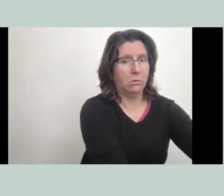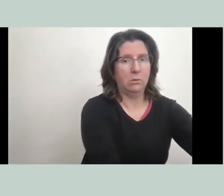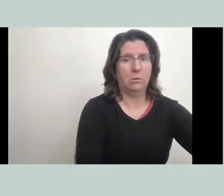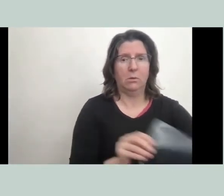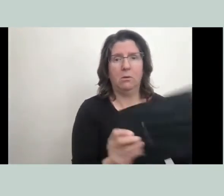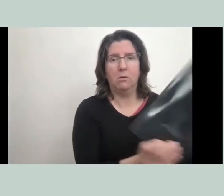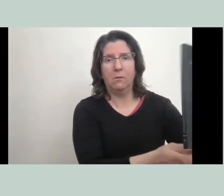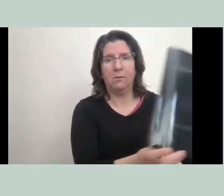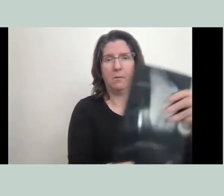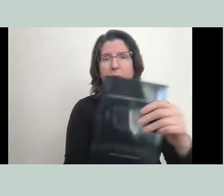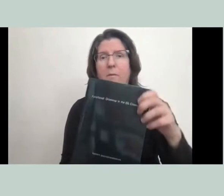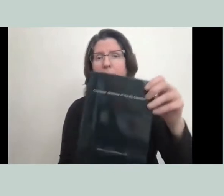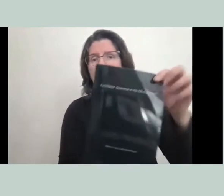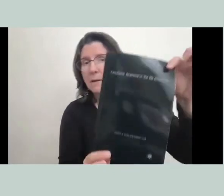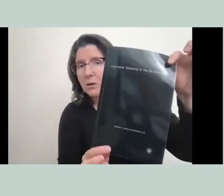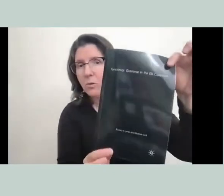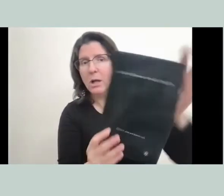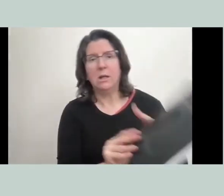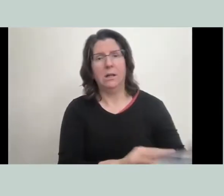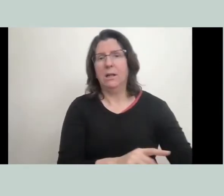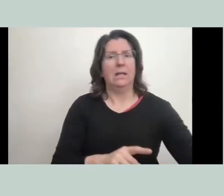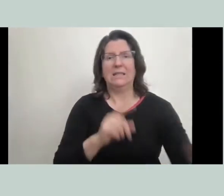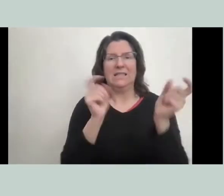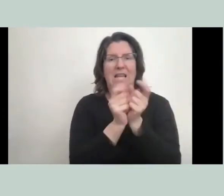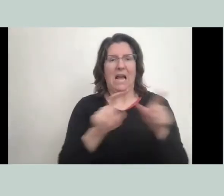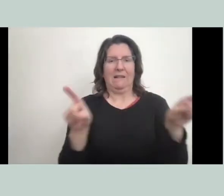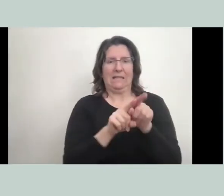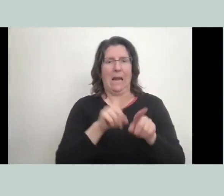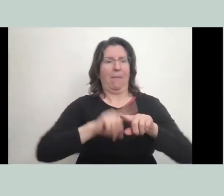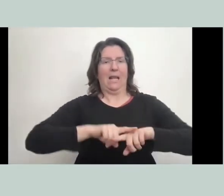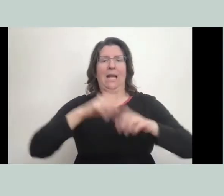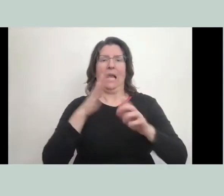The second resource I'd like to recommend is "Functional Grammar in the ESL Classroom."